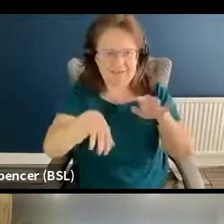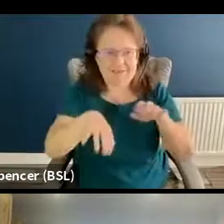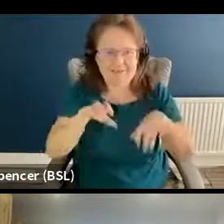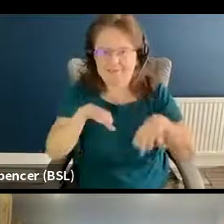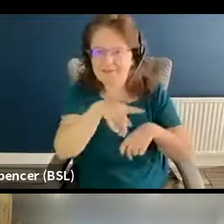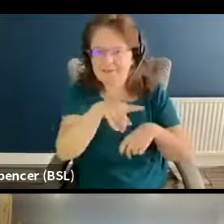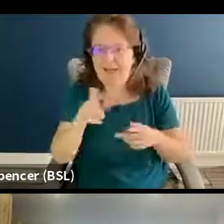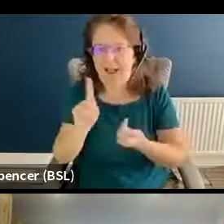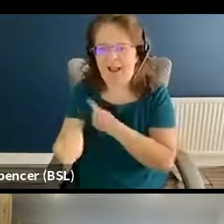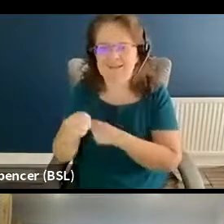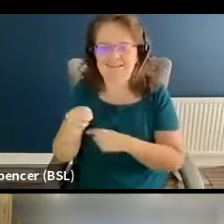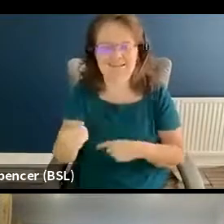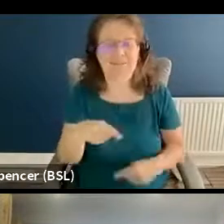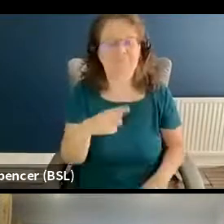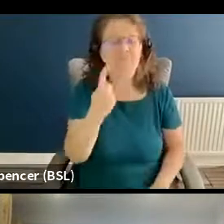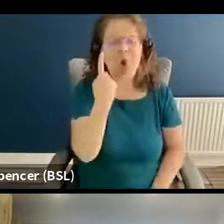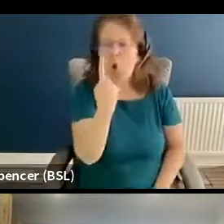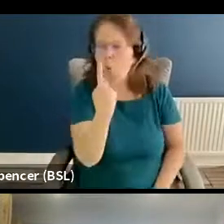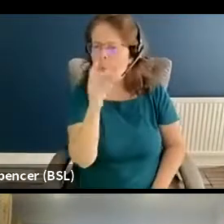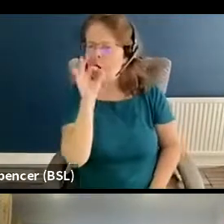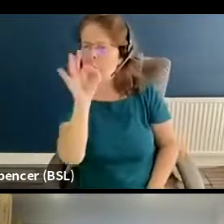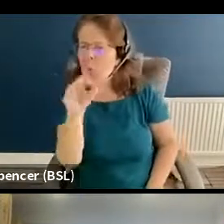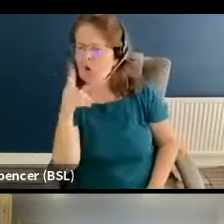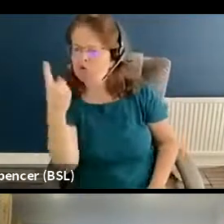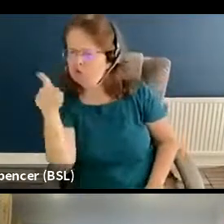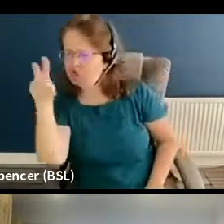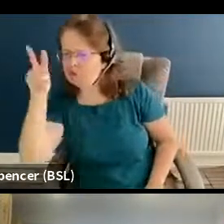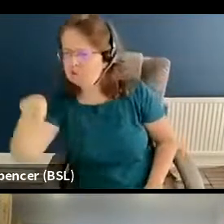There is a question that I would like to ask and it probably is the last one we'll